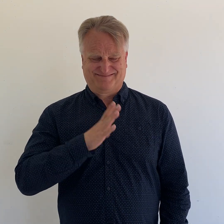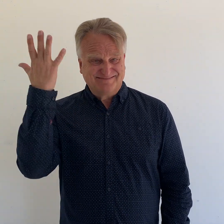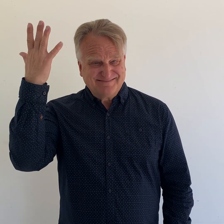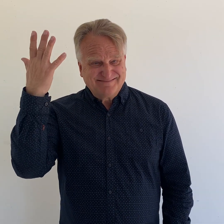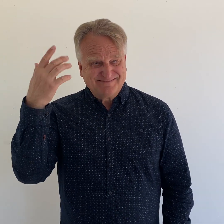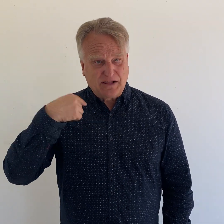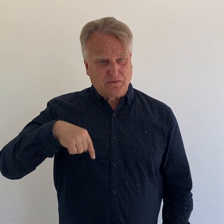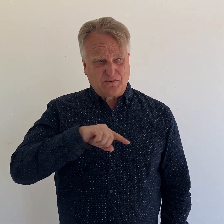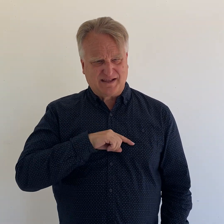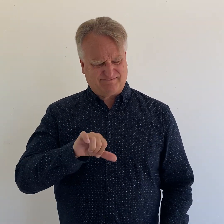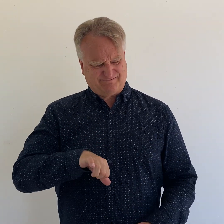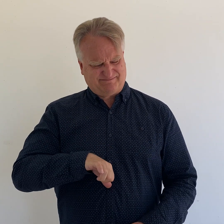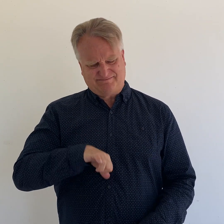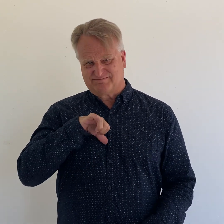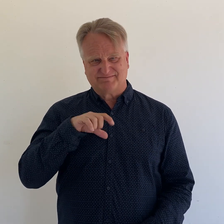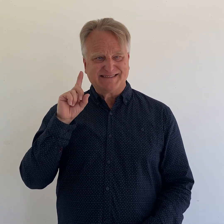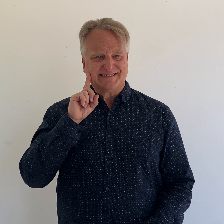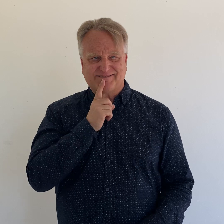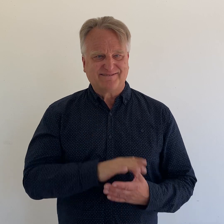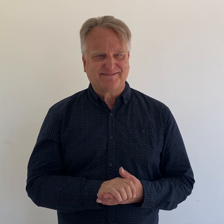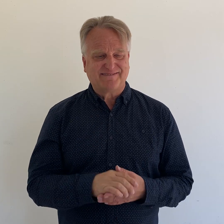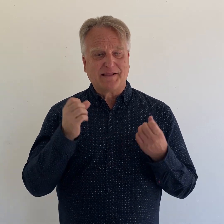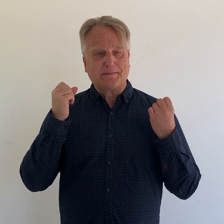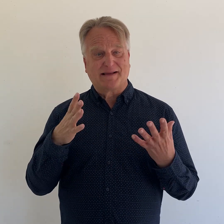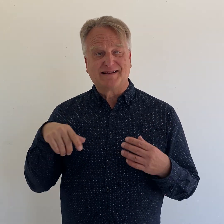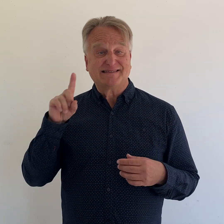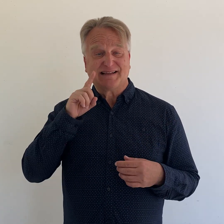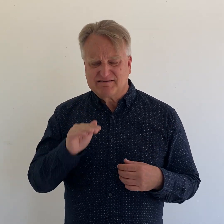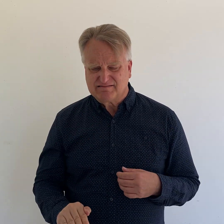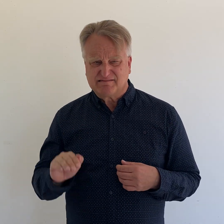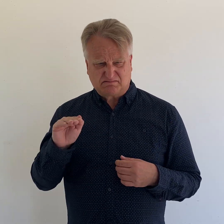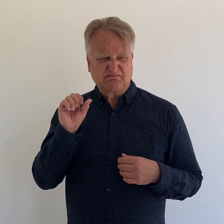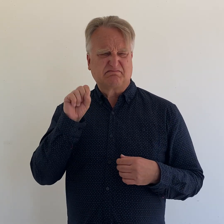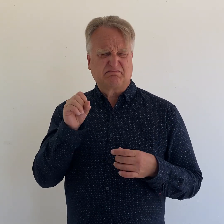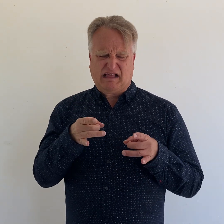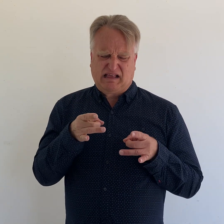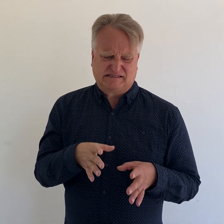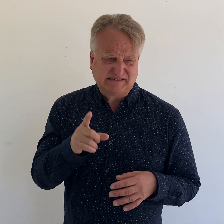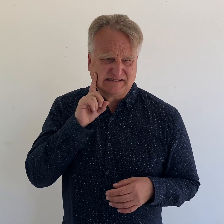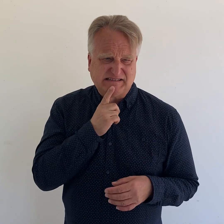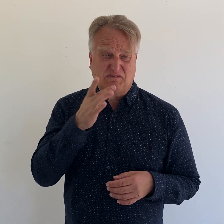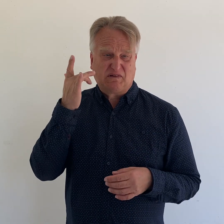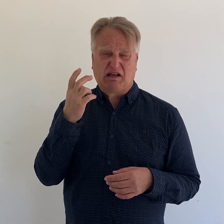Once deaf people encounter the Deaf community for the first time, such as at a residential school, they find themselves in a completely different environment.